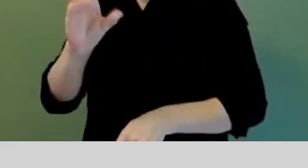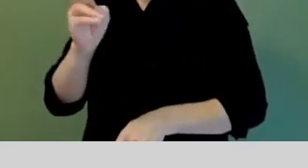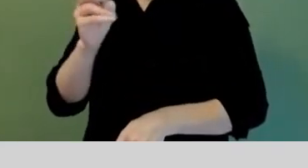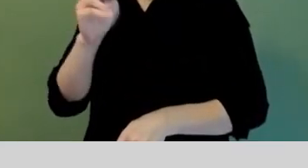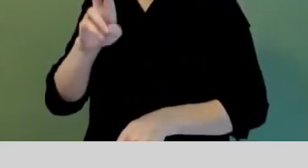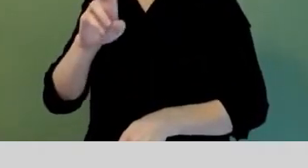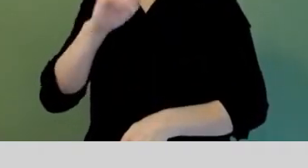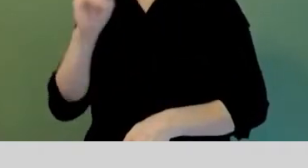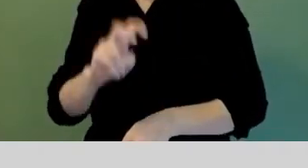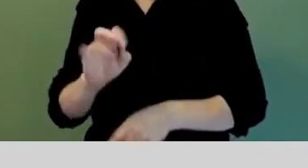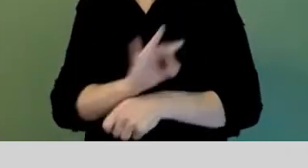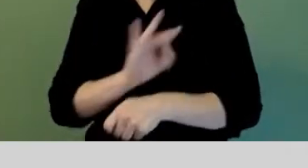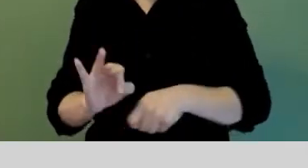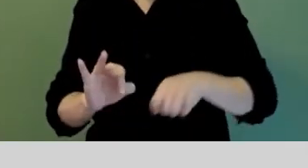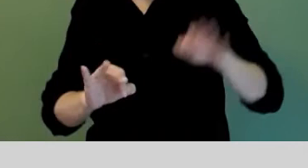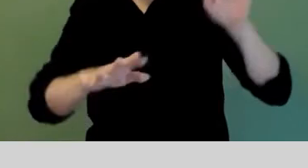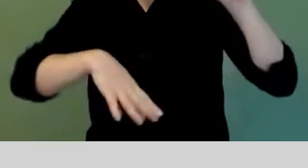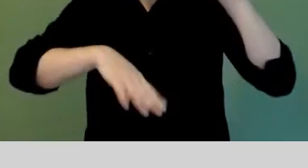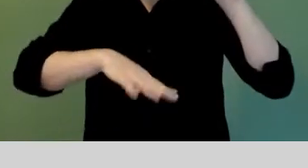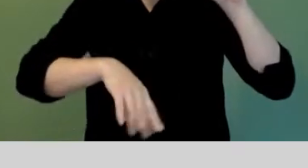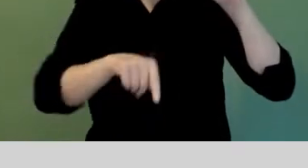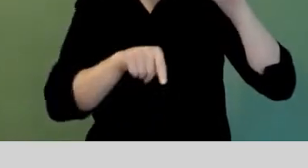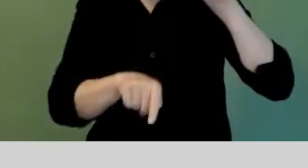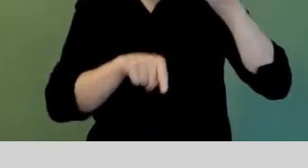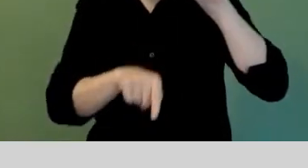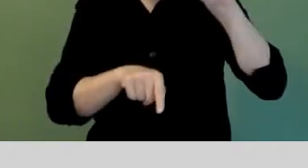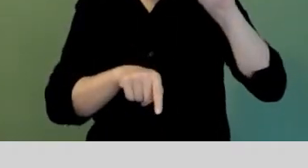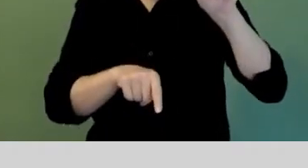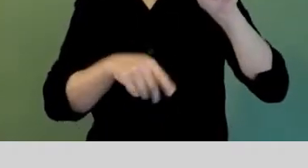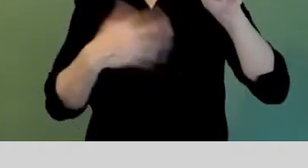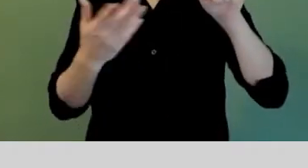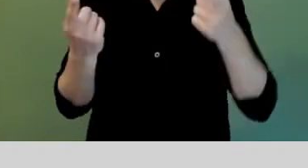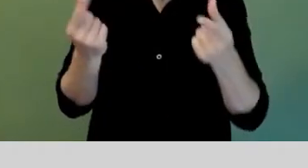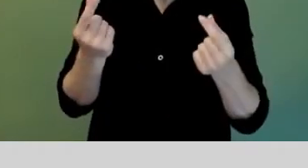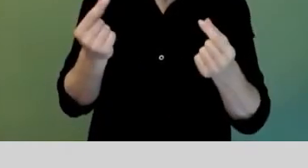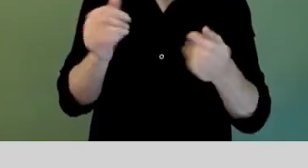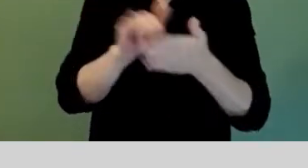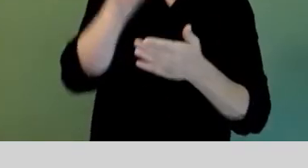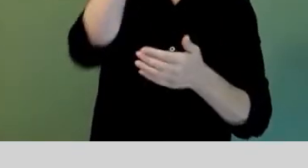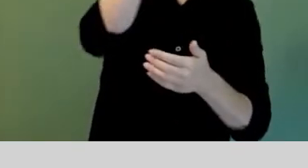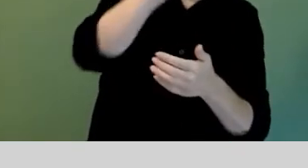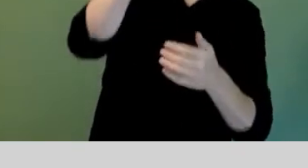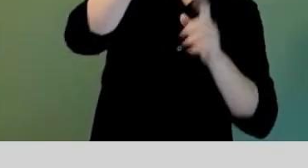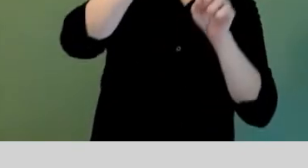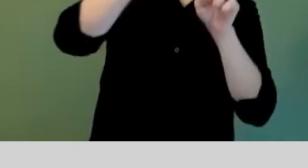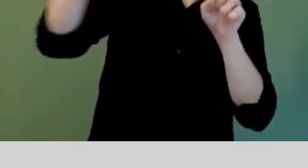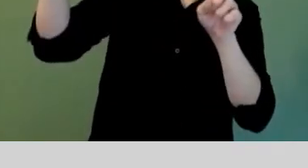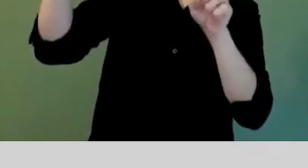What's going on here is that bit after the at symbol is actually an expression